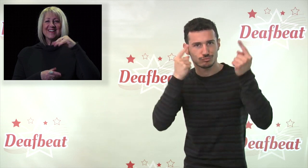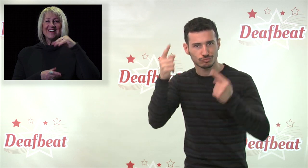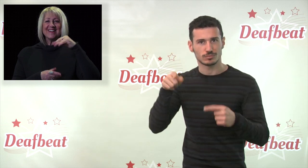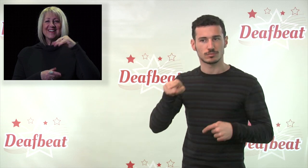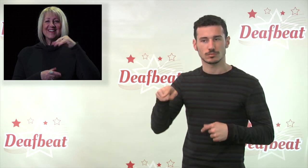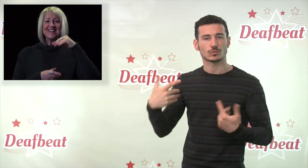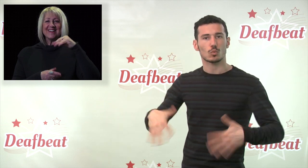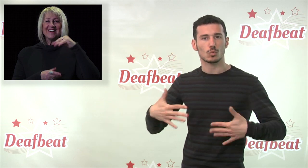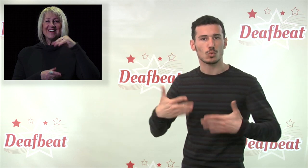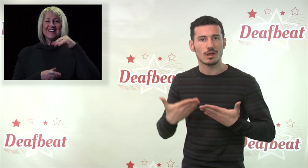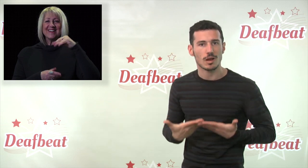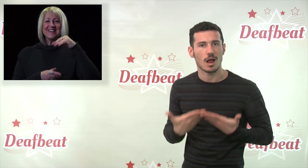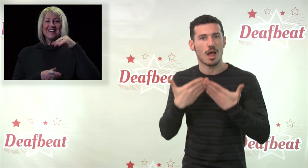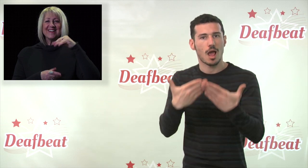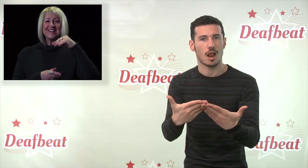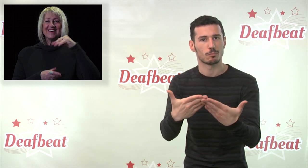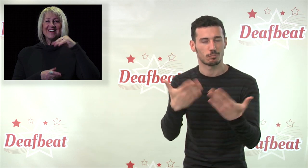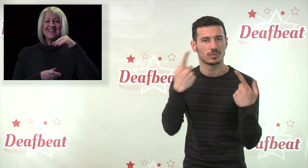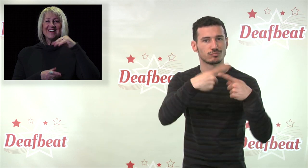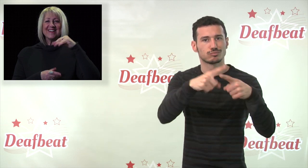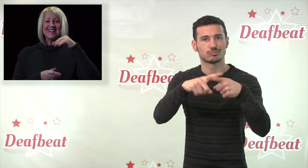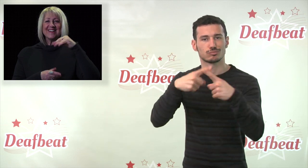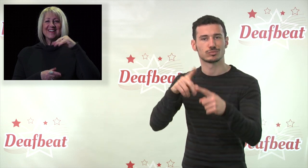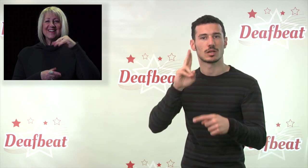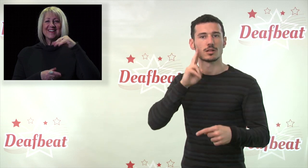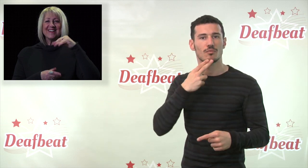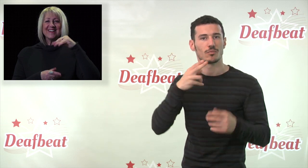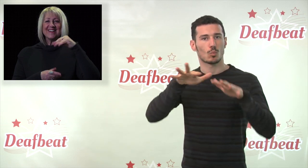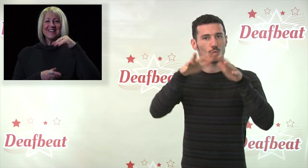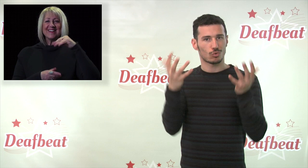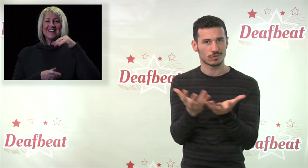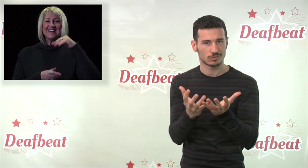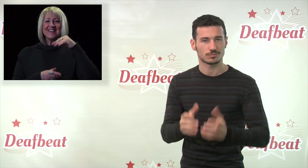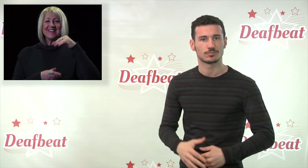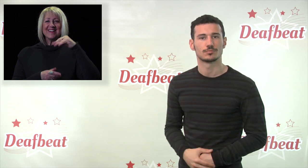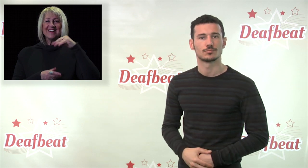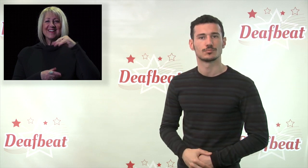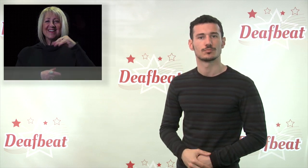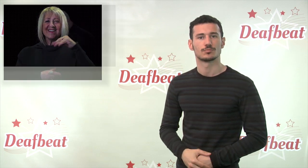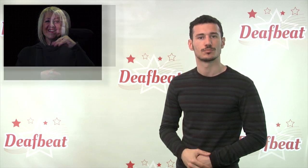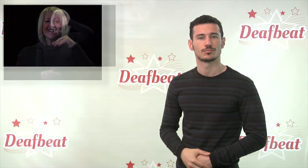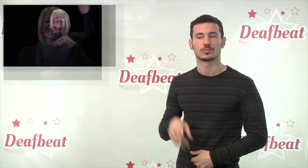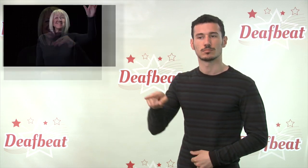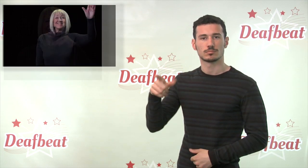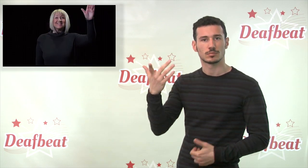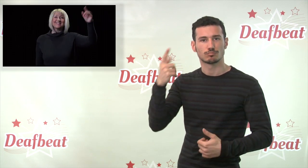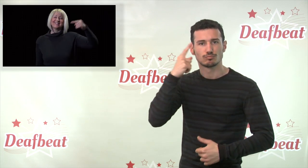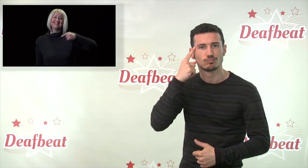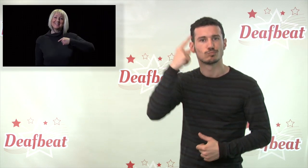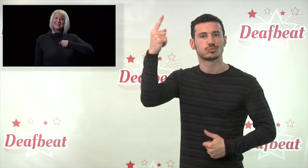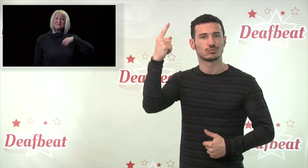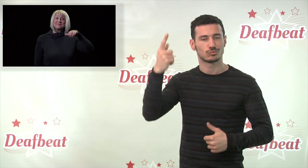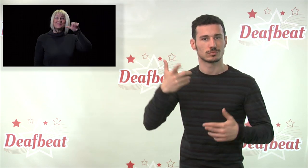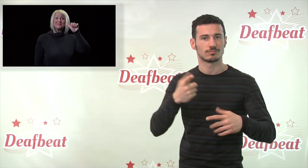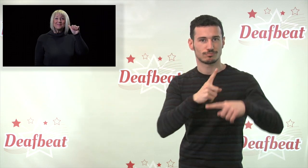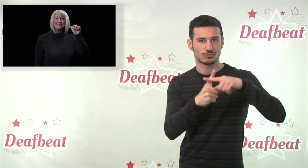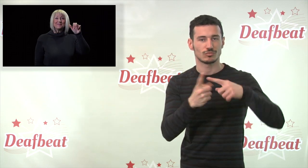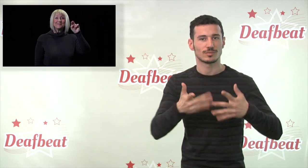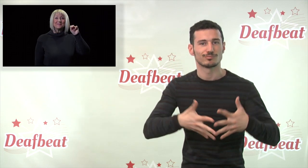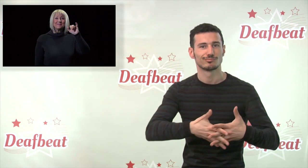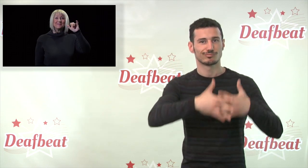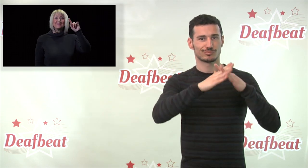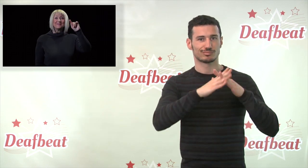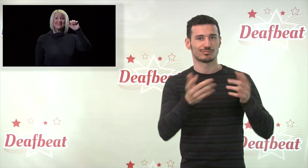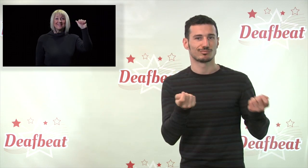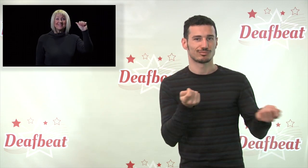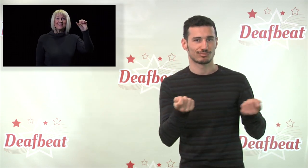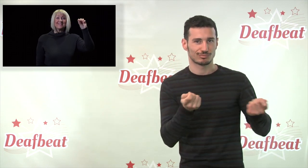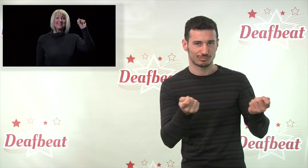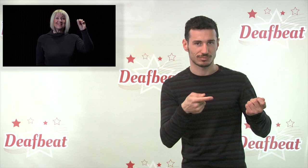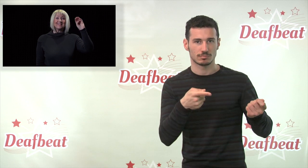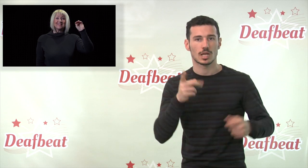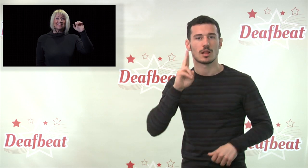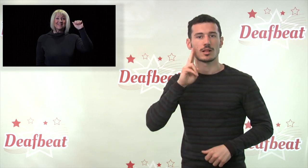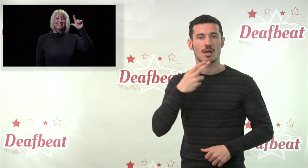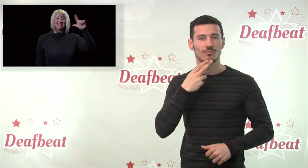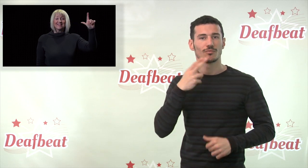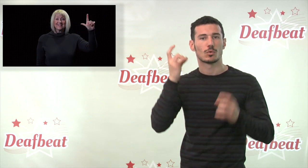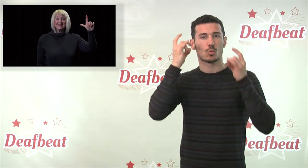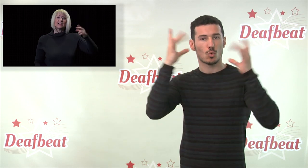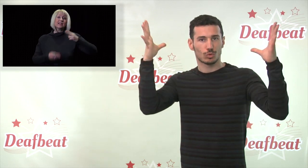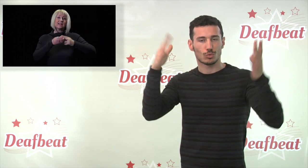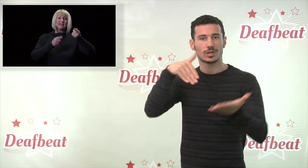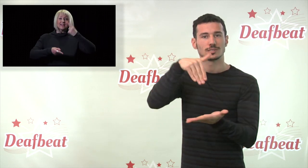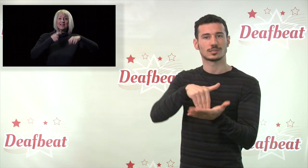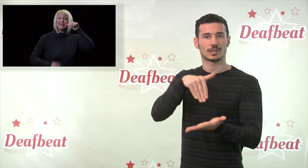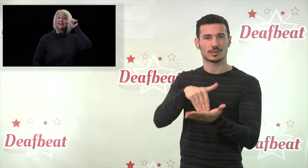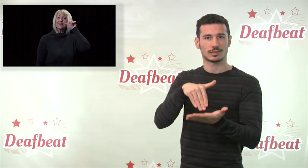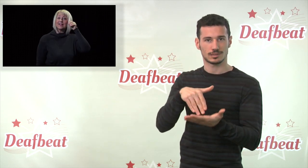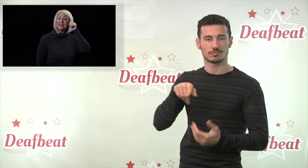influenced the Deaf world in many ways. She was the co-founder and co-director of the Deaf Culture Centre in